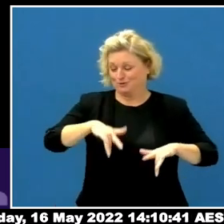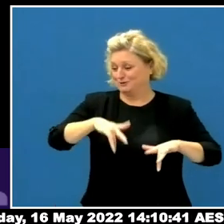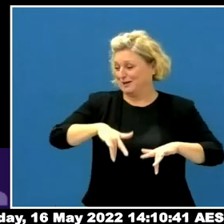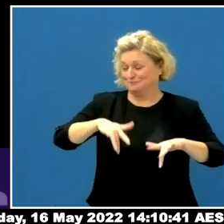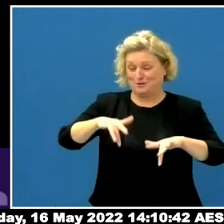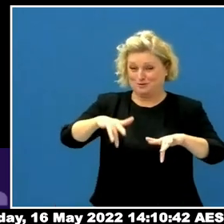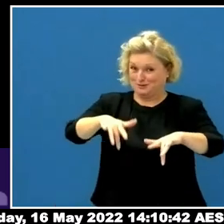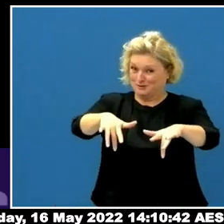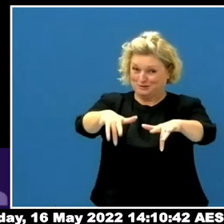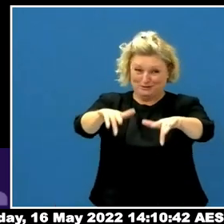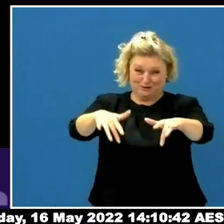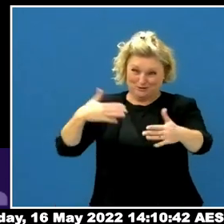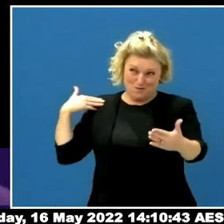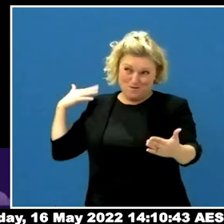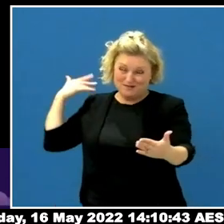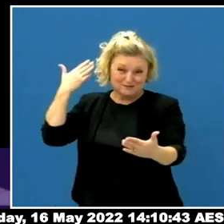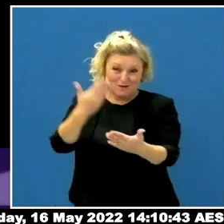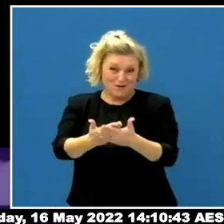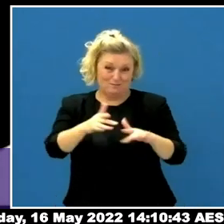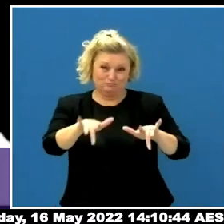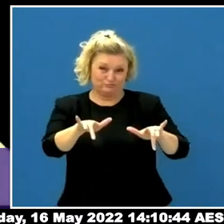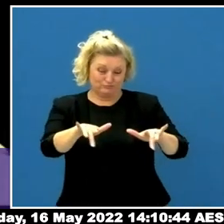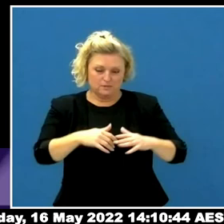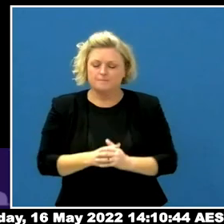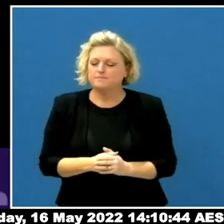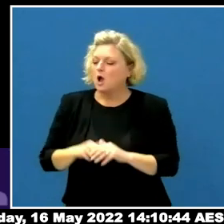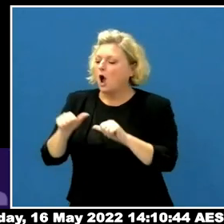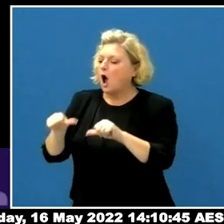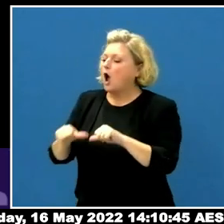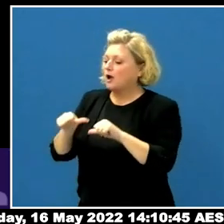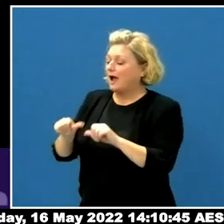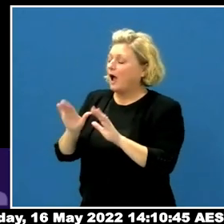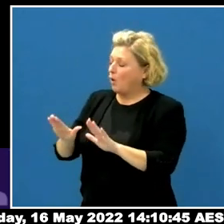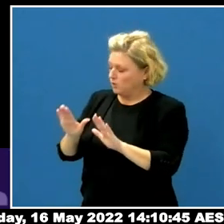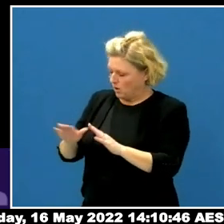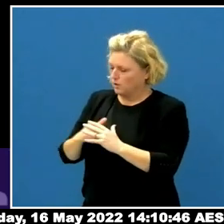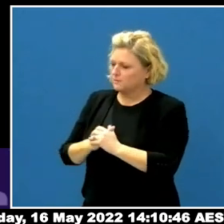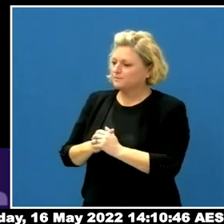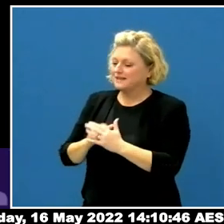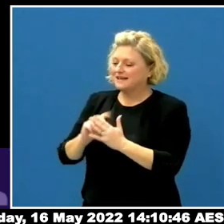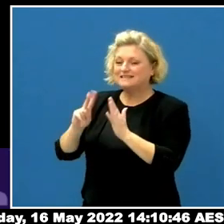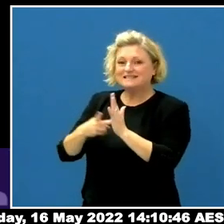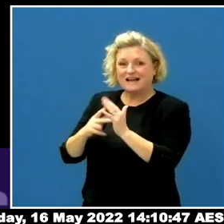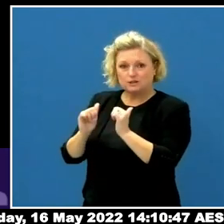Can I ask you to look at the second document ending 004, Lilly, and for the Royal